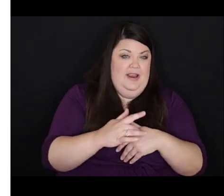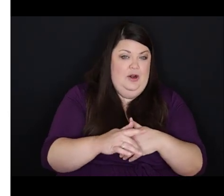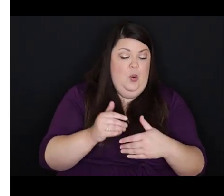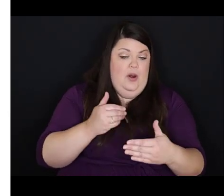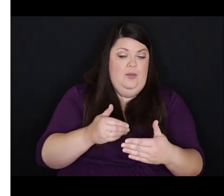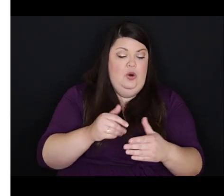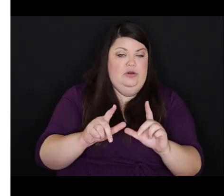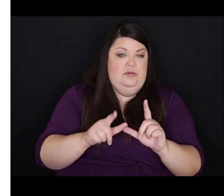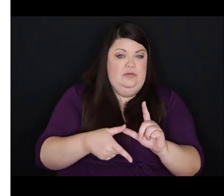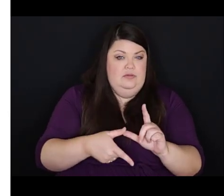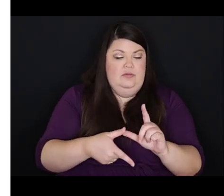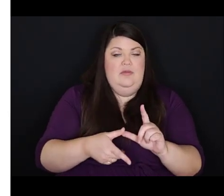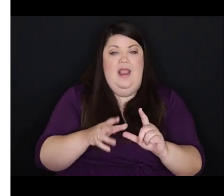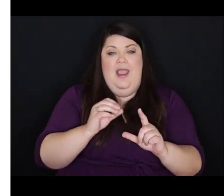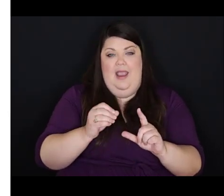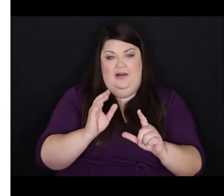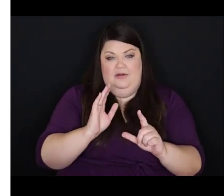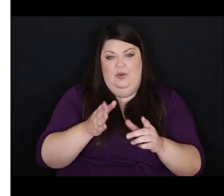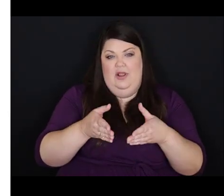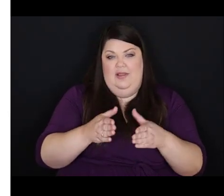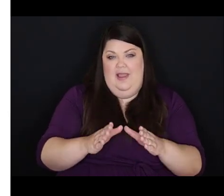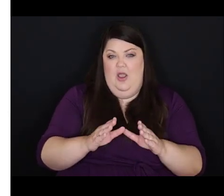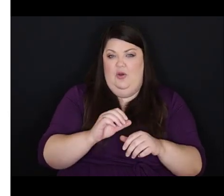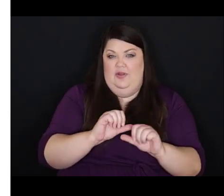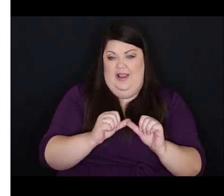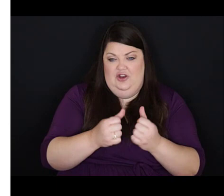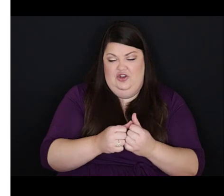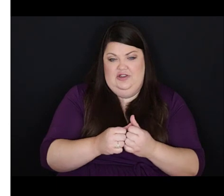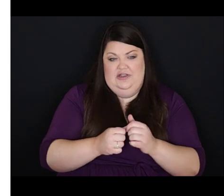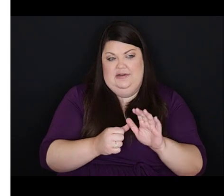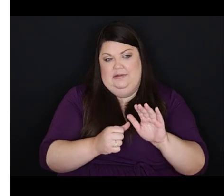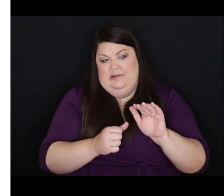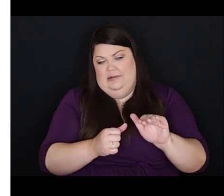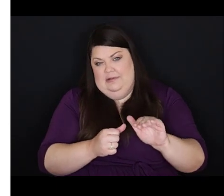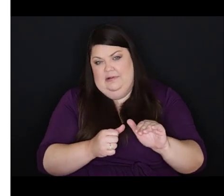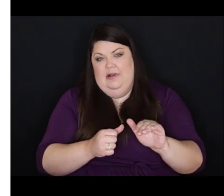expiration and allow the agency to draw the attention of the appointing official.